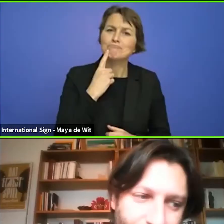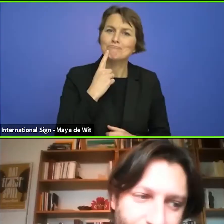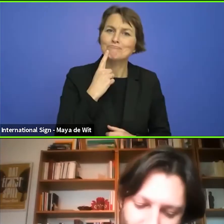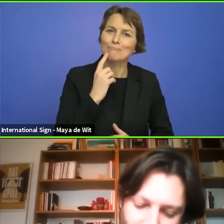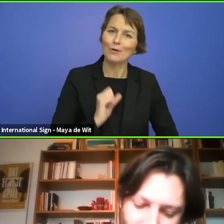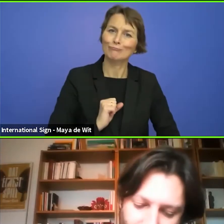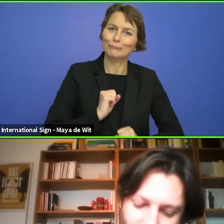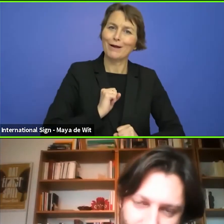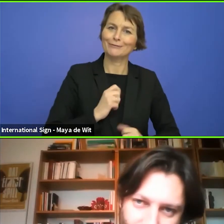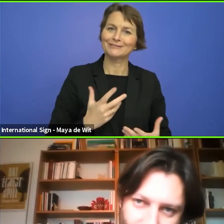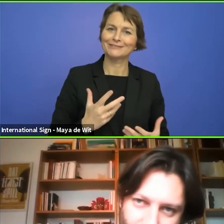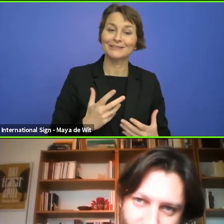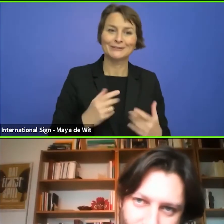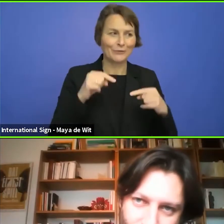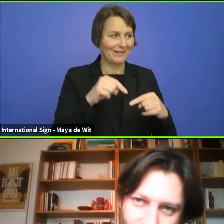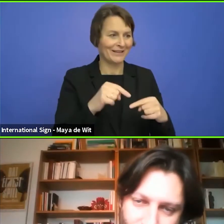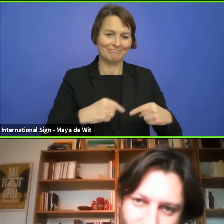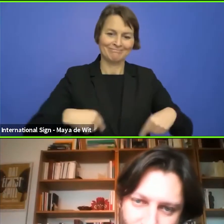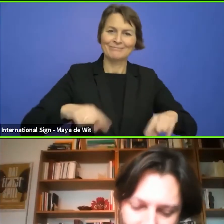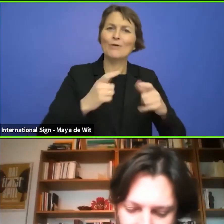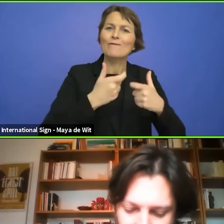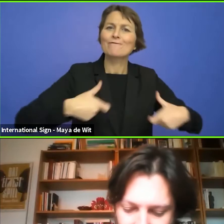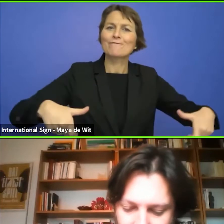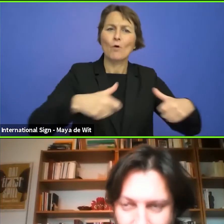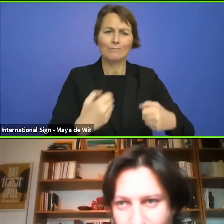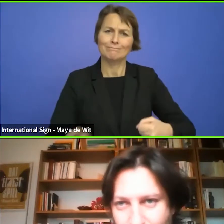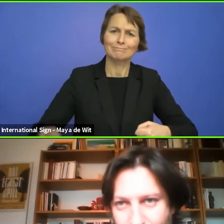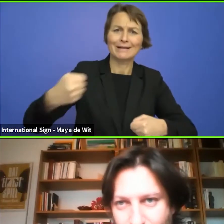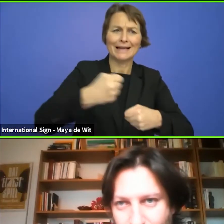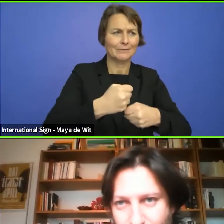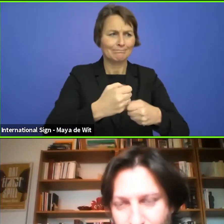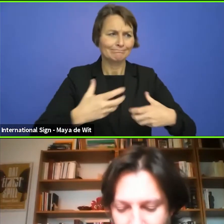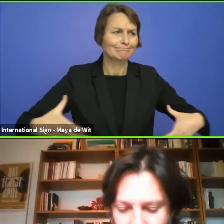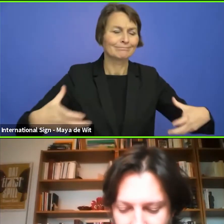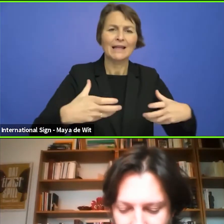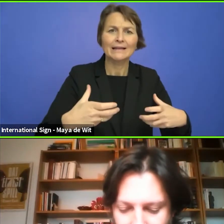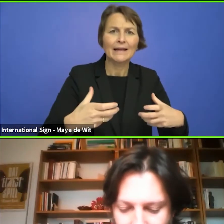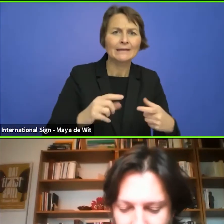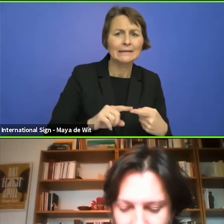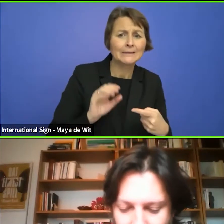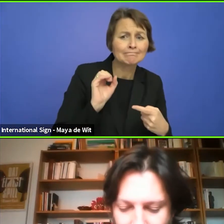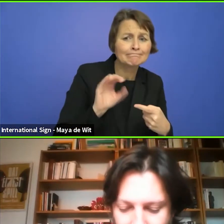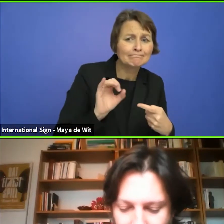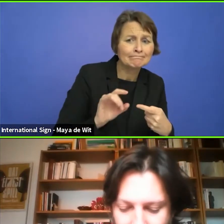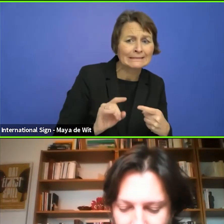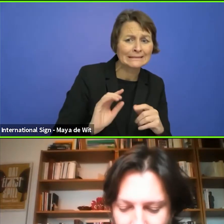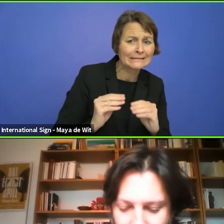curated this Forum, in addressing all of our challenges of today together with policy maker